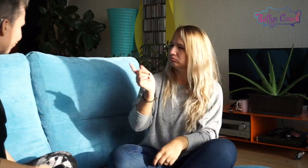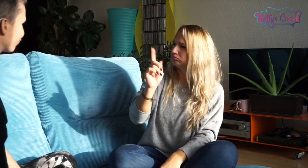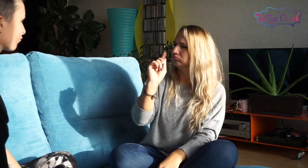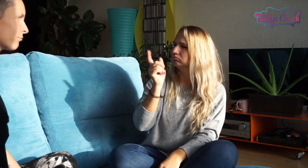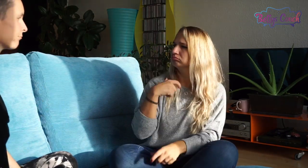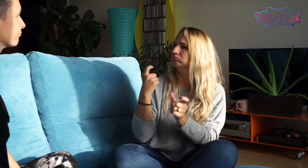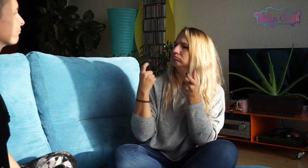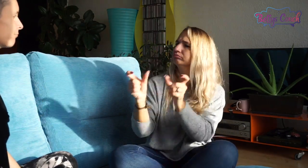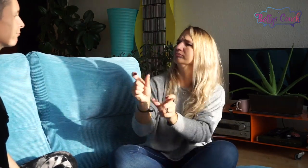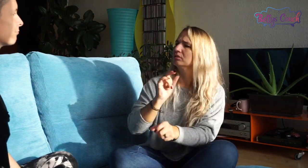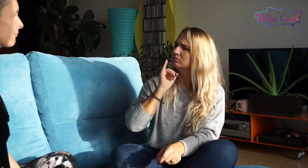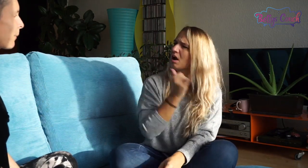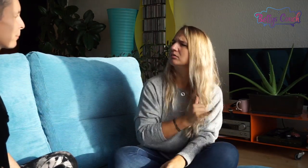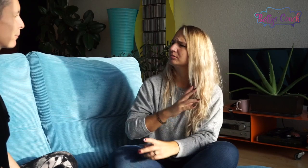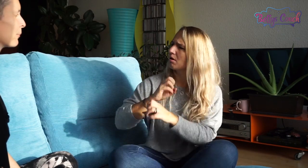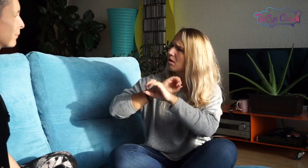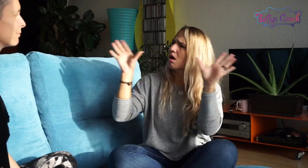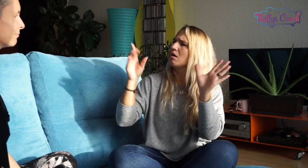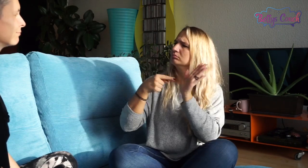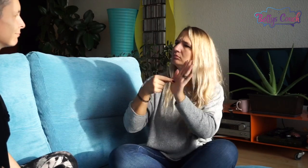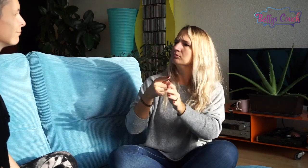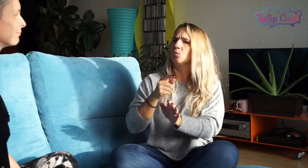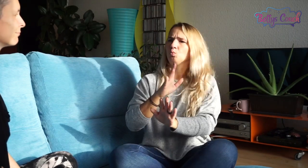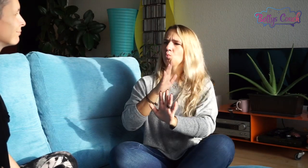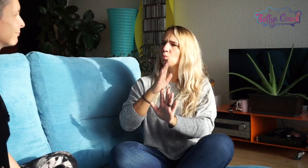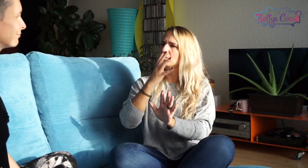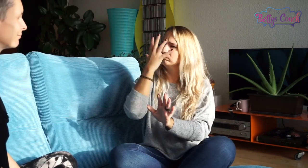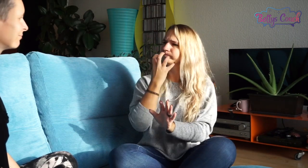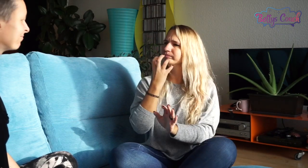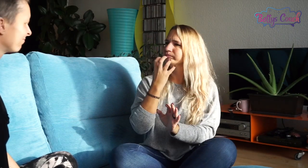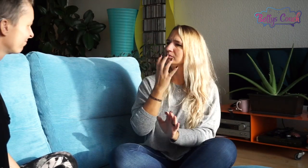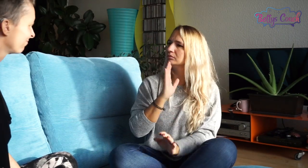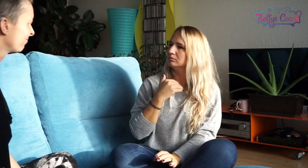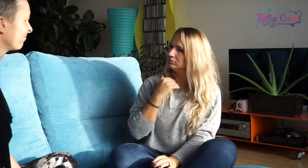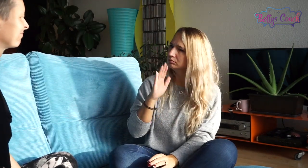"Not like that! A very clear "No!" is required, even if this person gets angry.